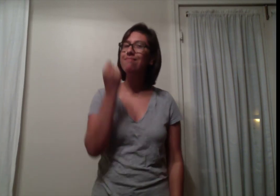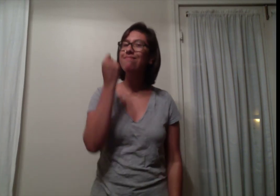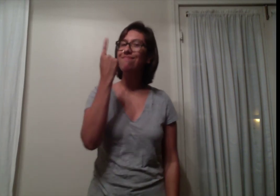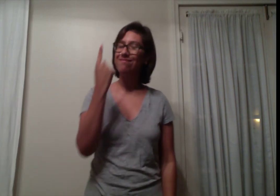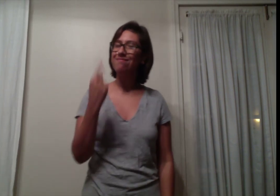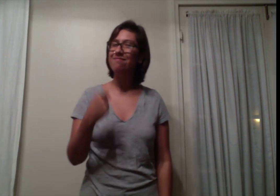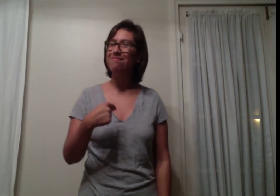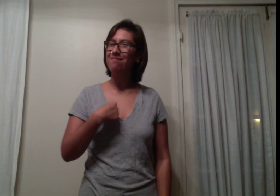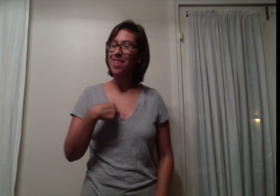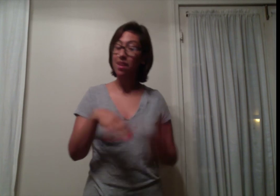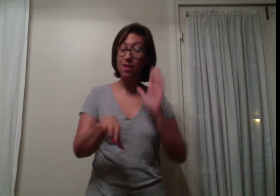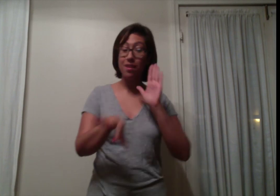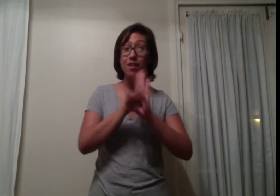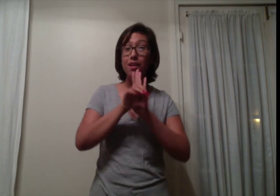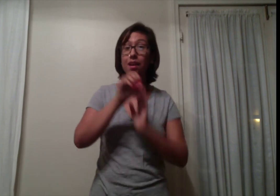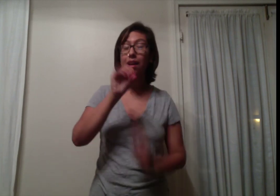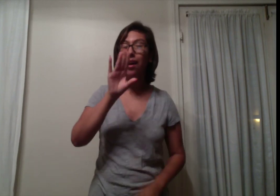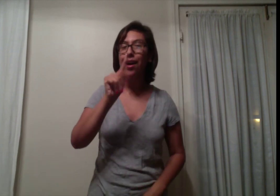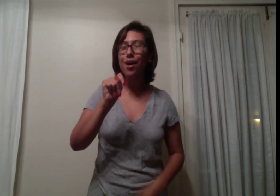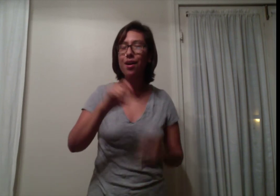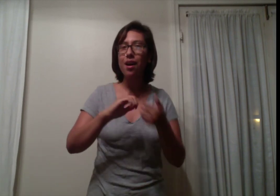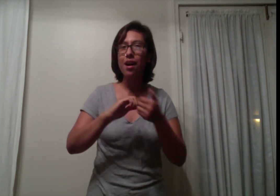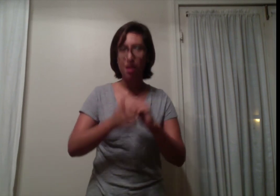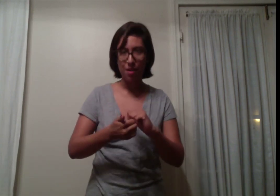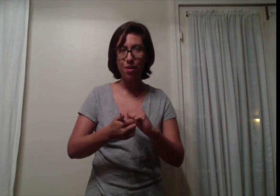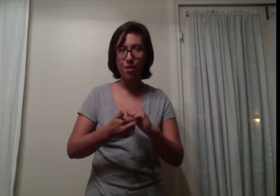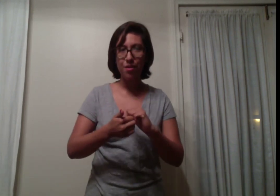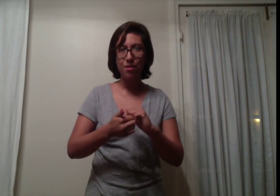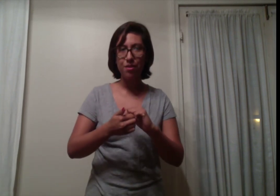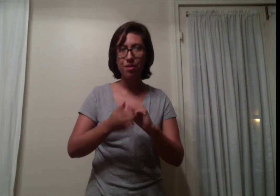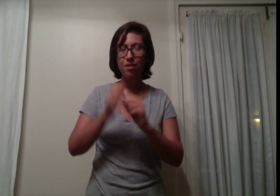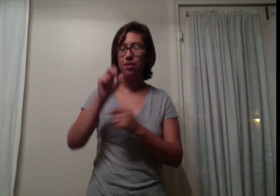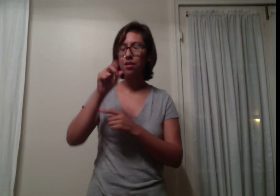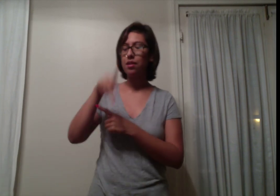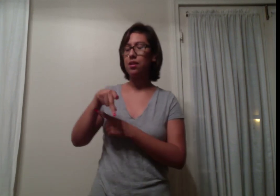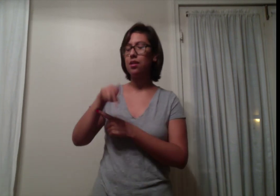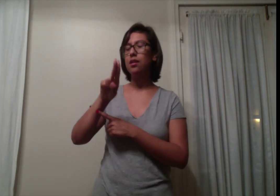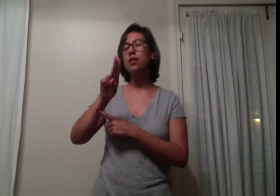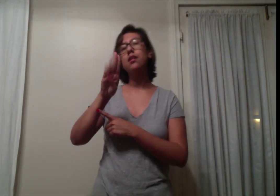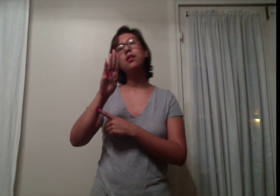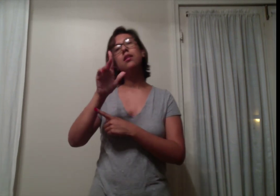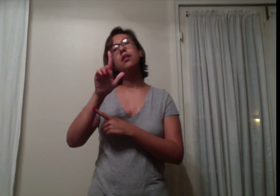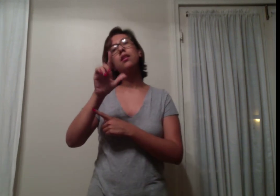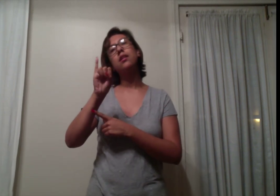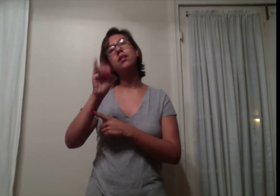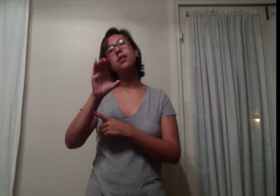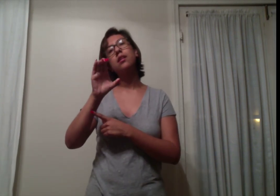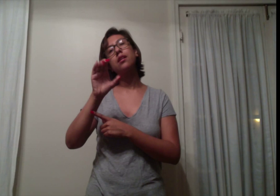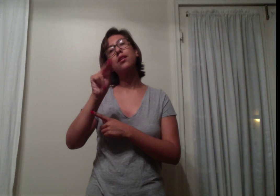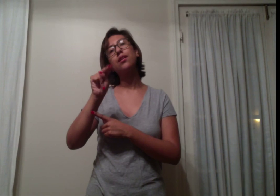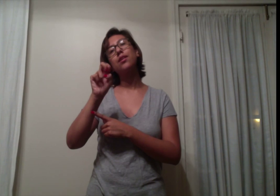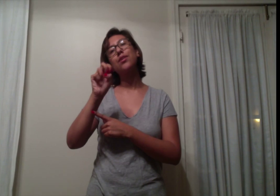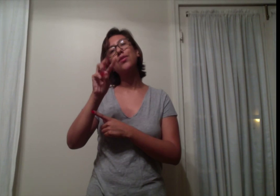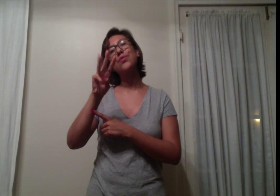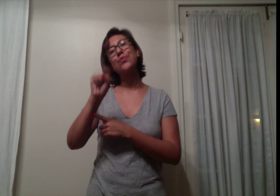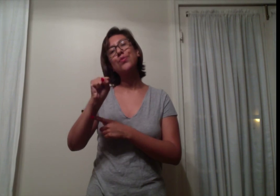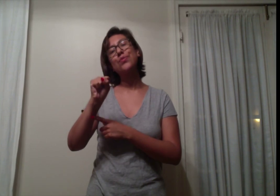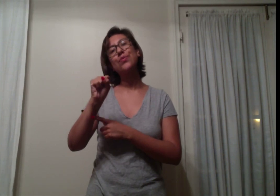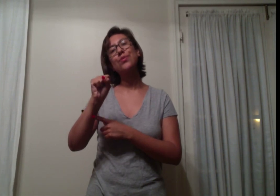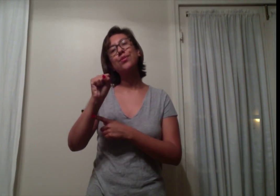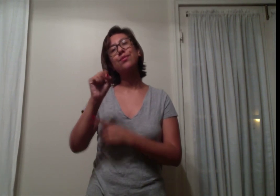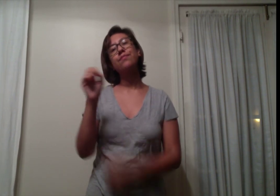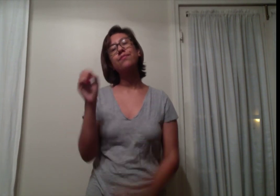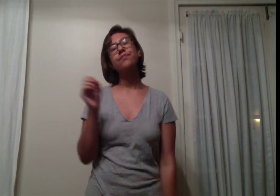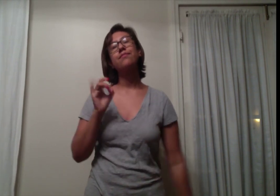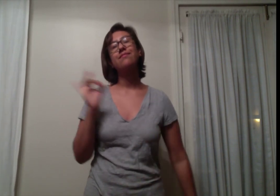[And I found out through public news.]